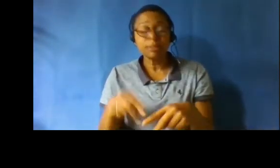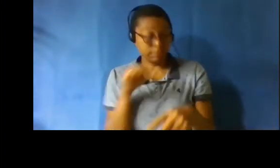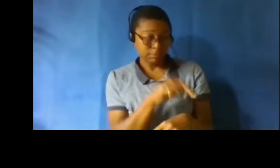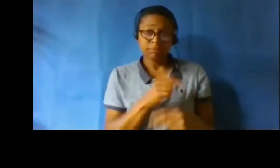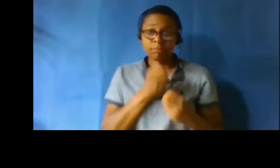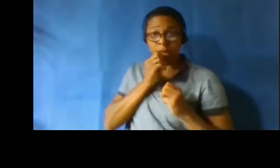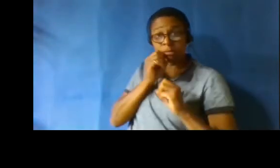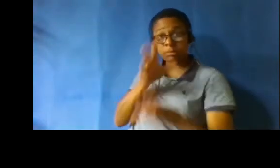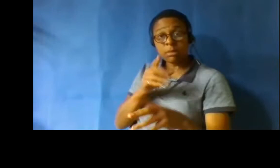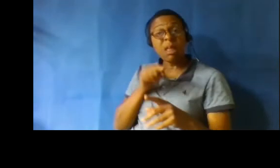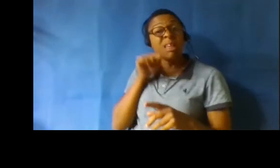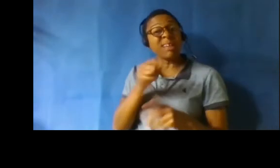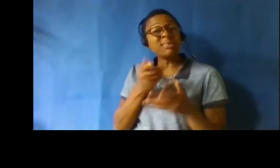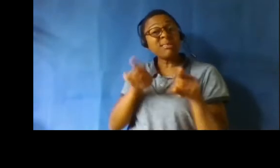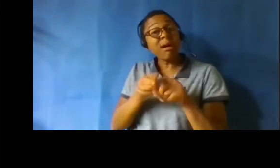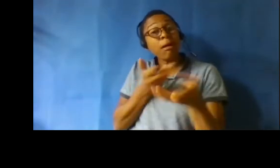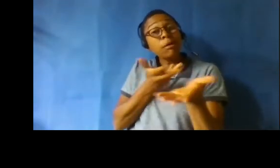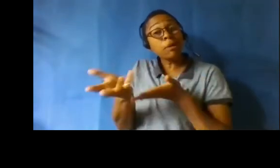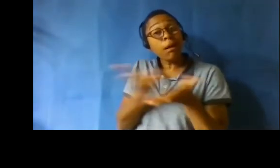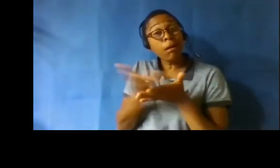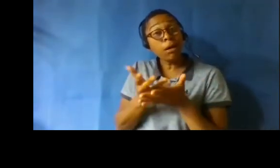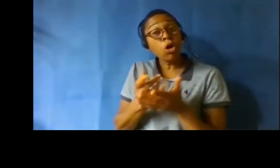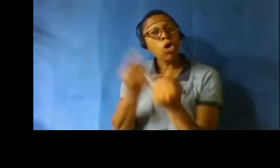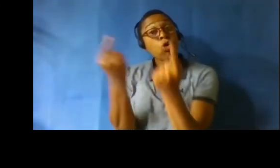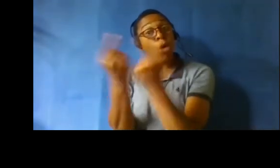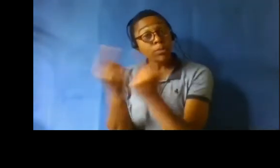both object and subject are locked into an interaction with one another